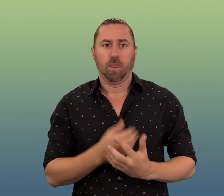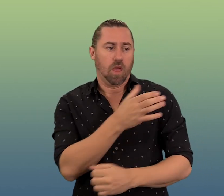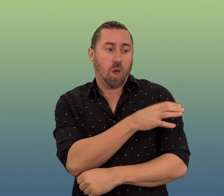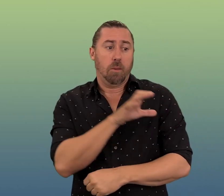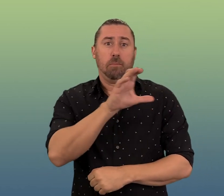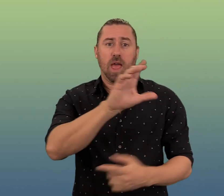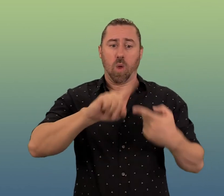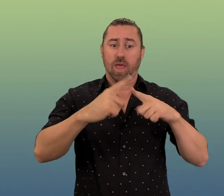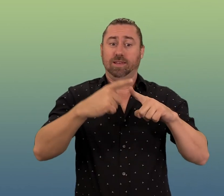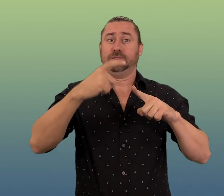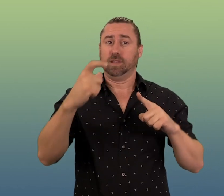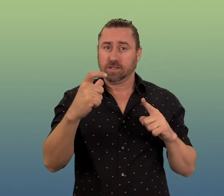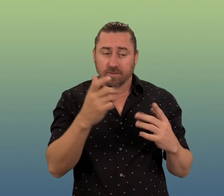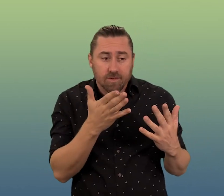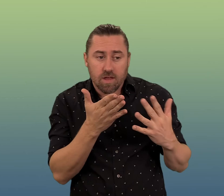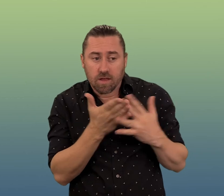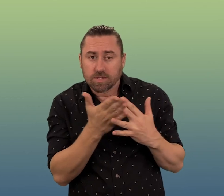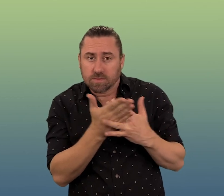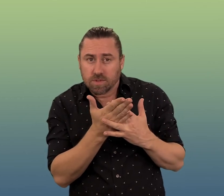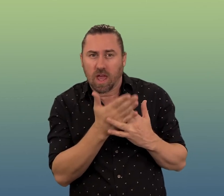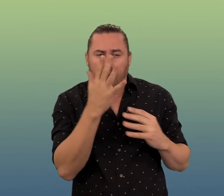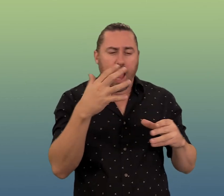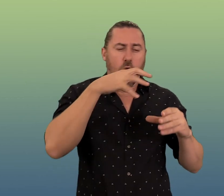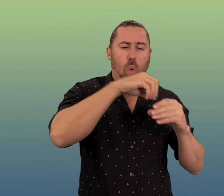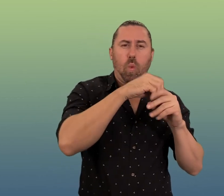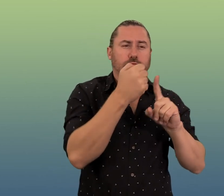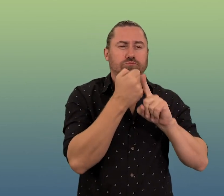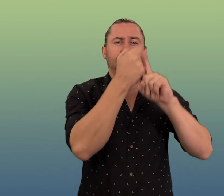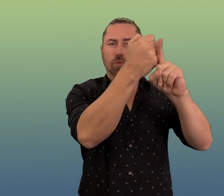Empower executive accessibility and inclusion champions